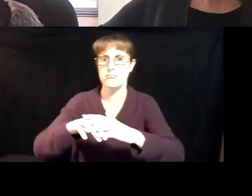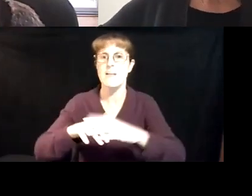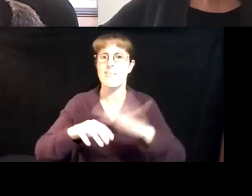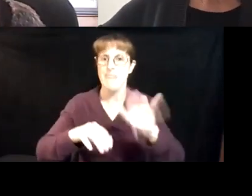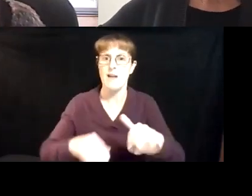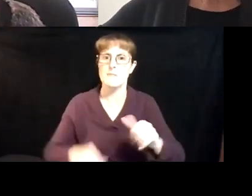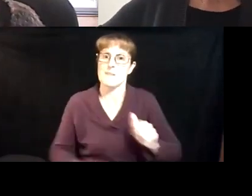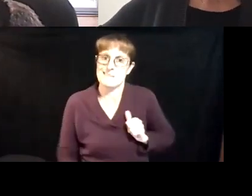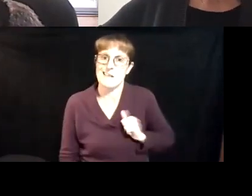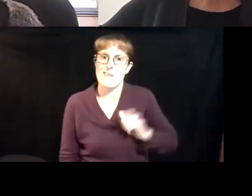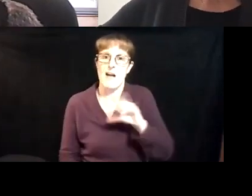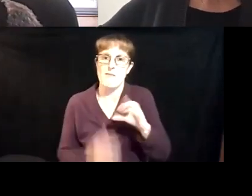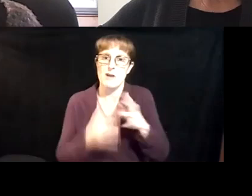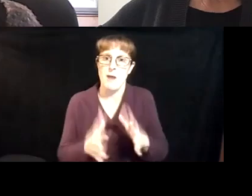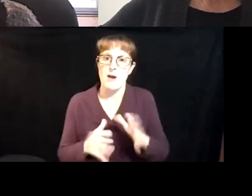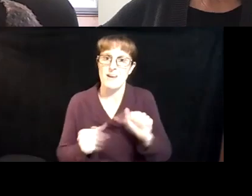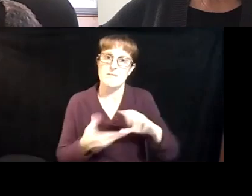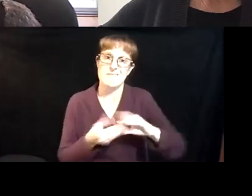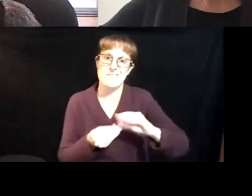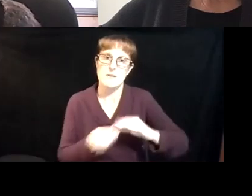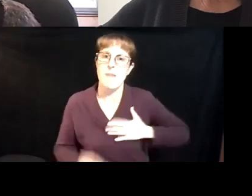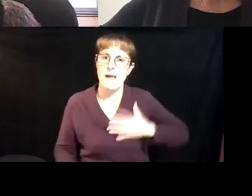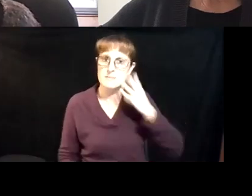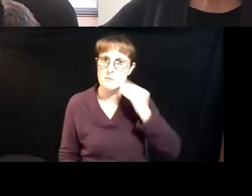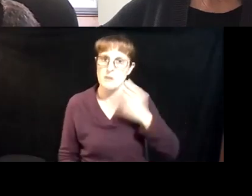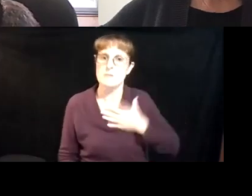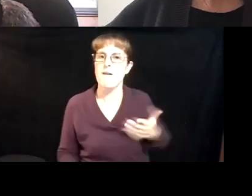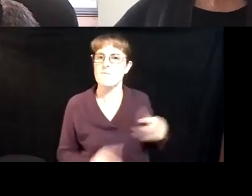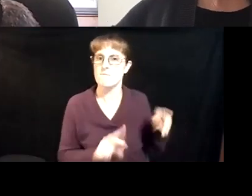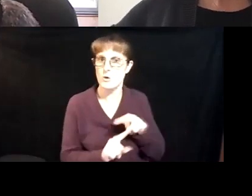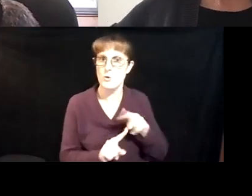Thank you so much, Finn. I think that was very powerful.